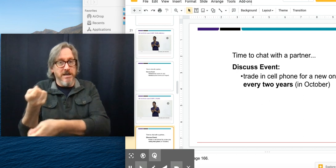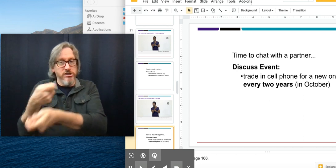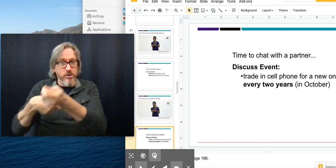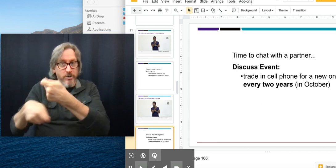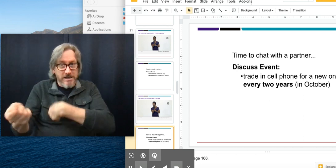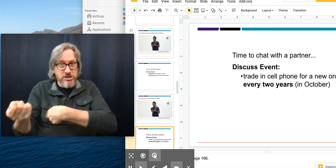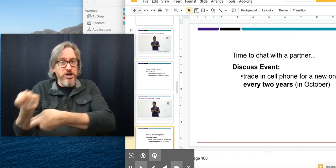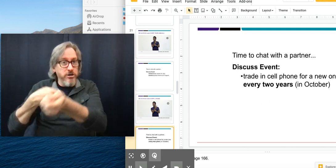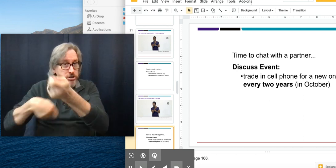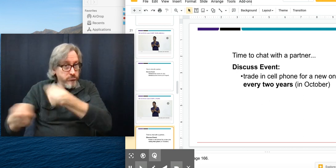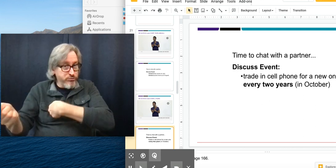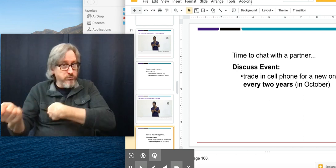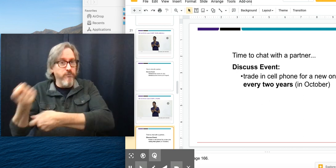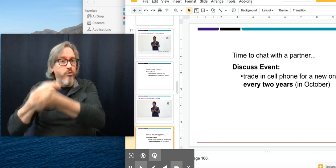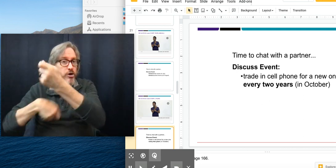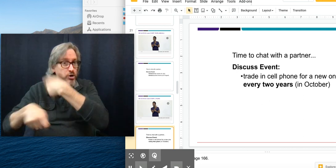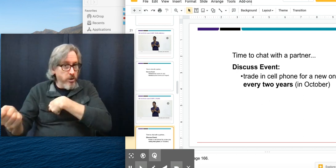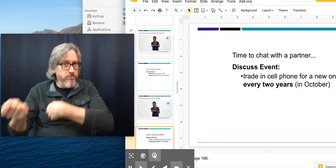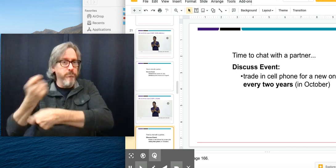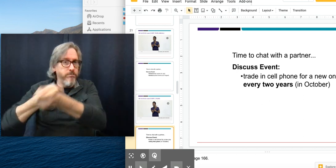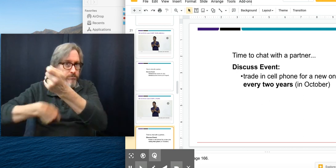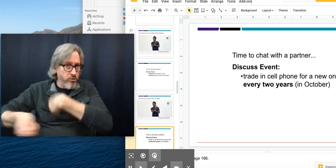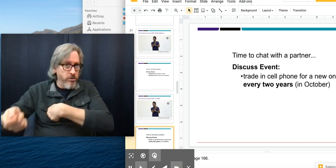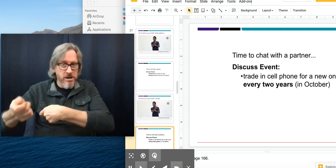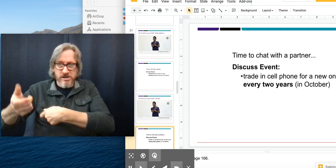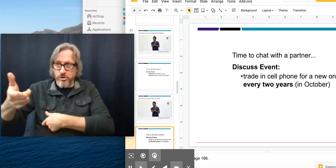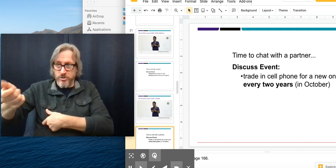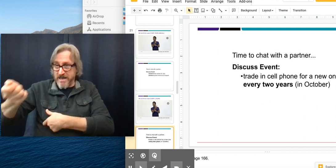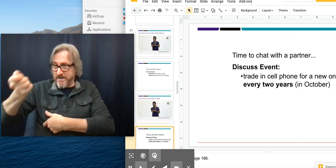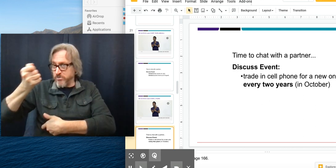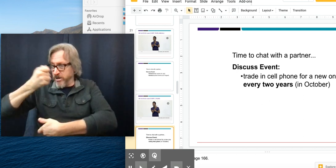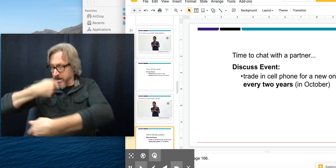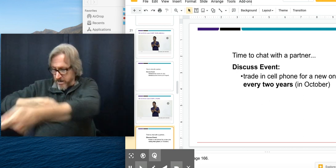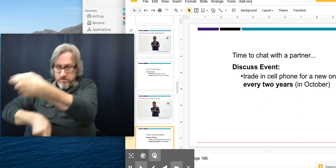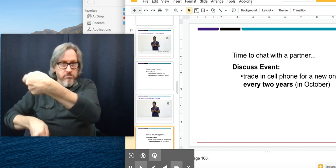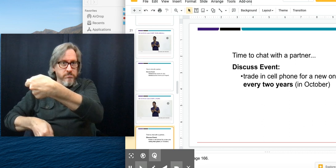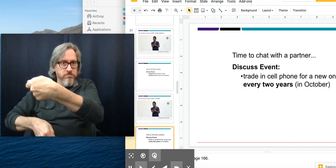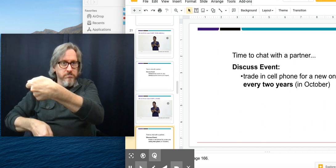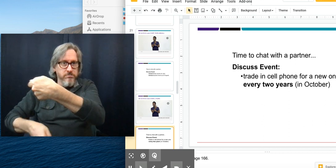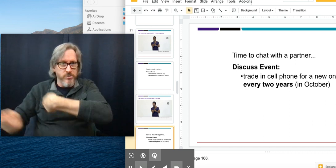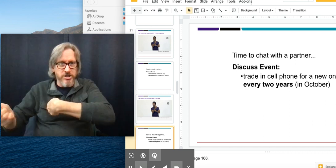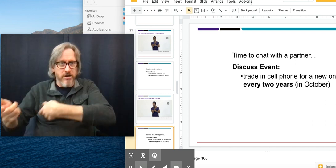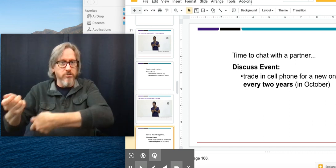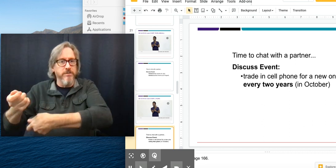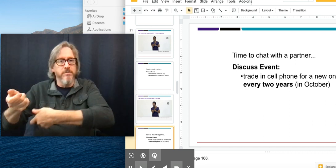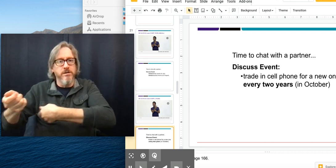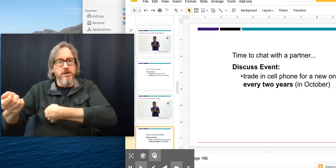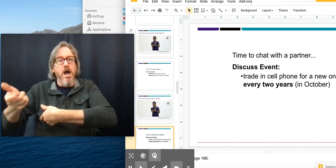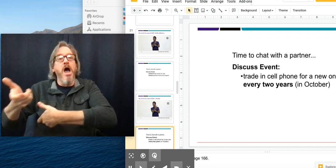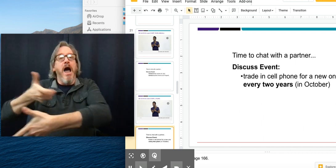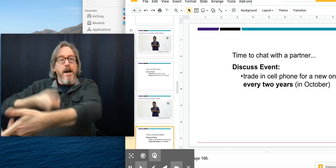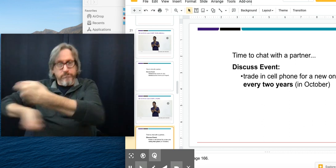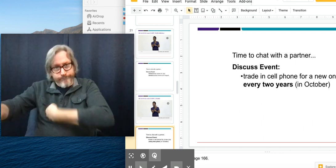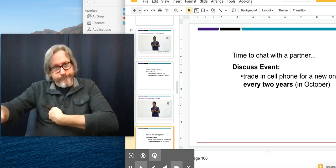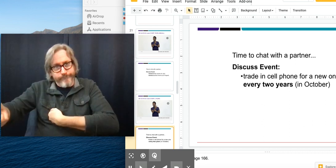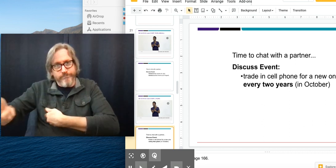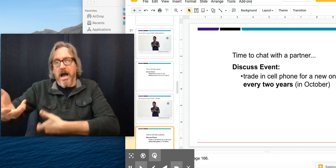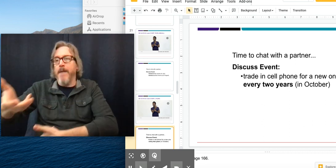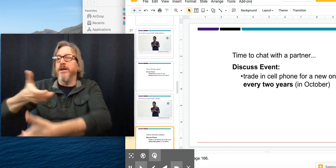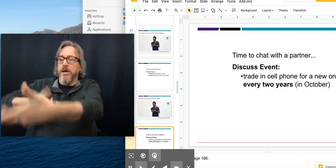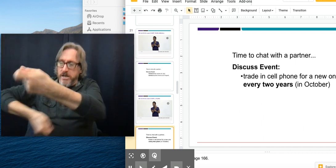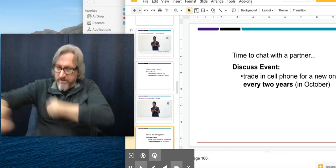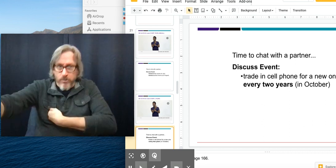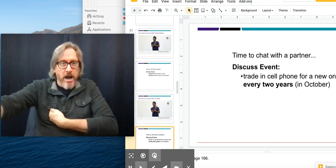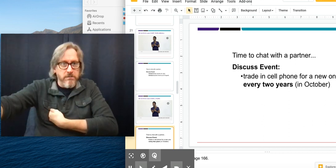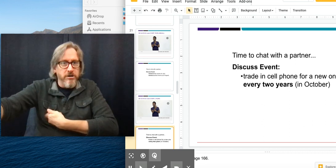so in exchange for a new one boom so you take this one and switch it up right I'm gonna give you mine